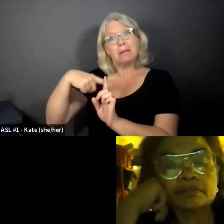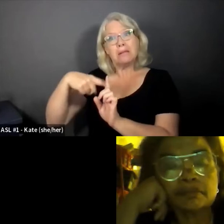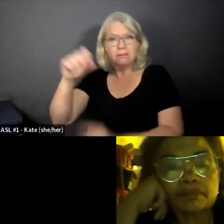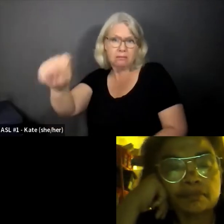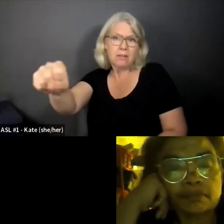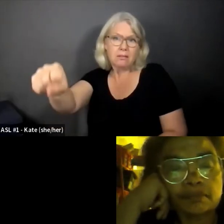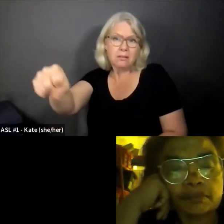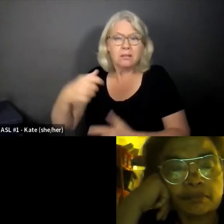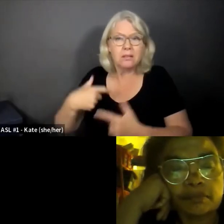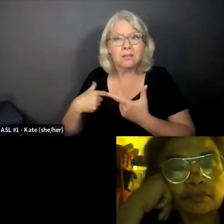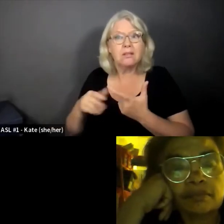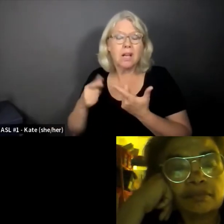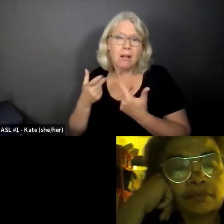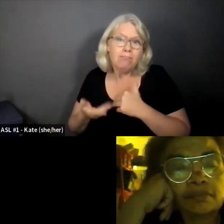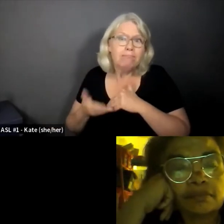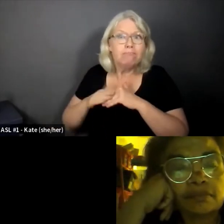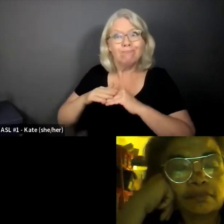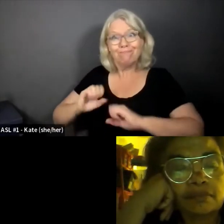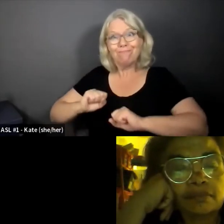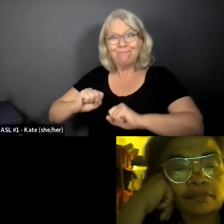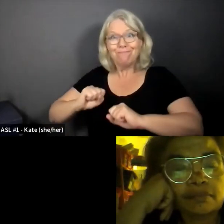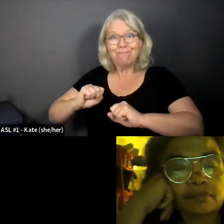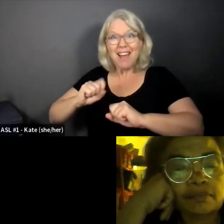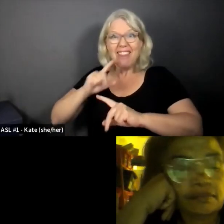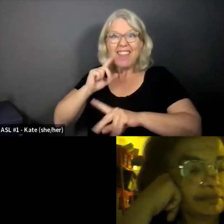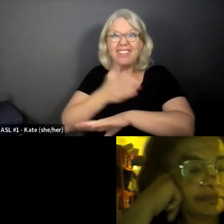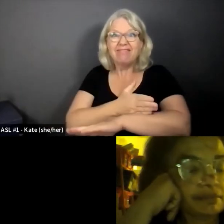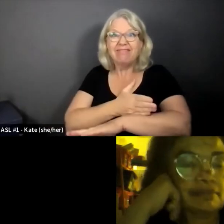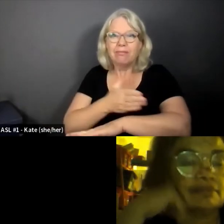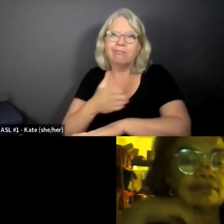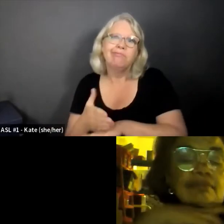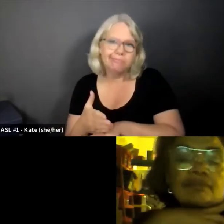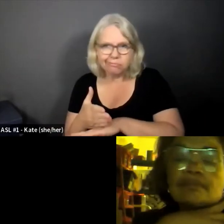AND THEN THERE HAVE BEEN PERIODS OF FAILURES AND RETREAT.